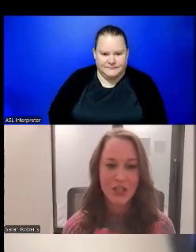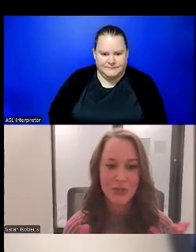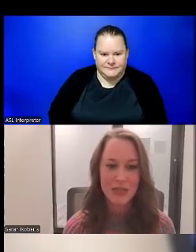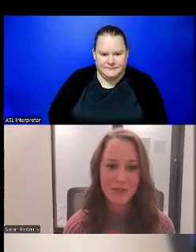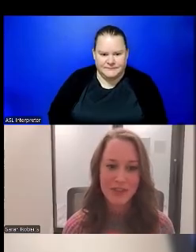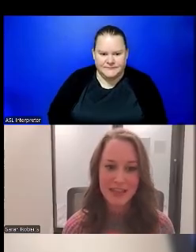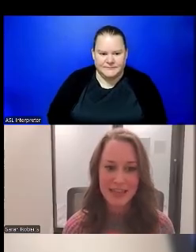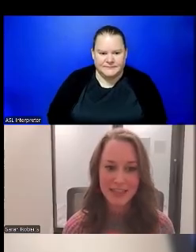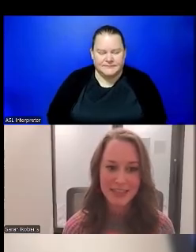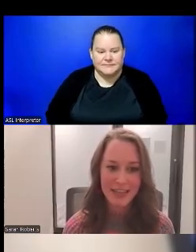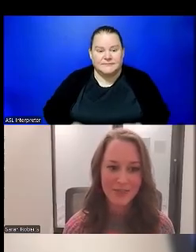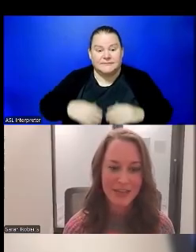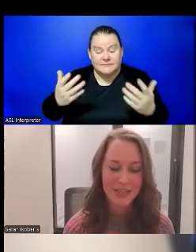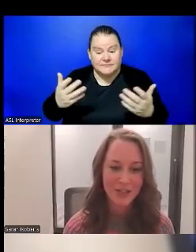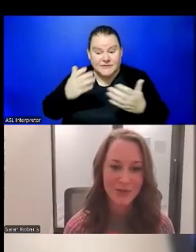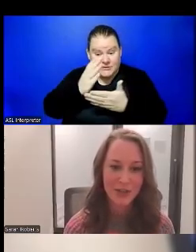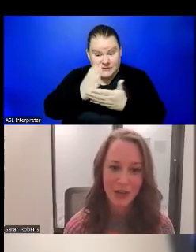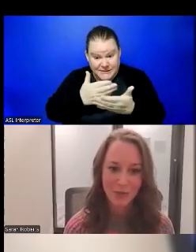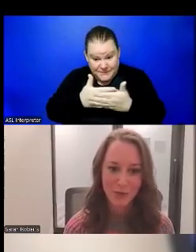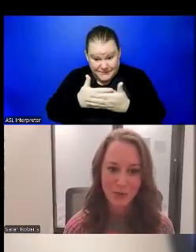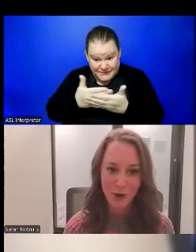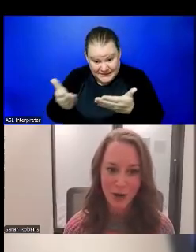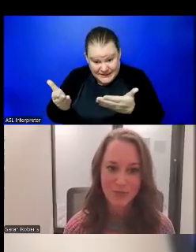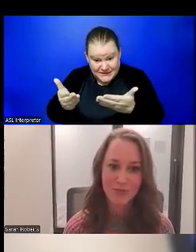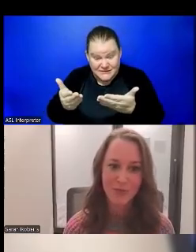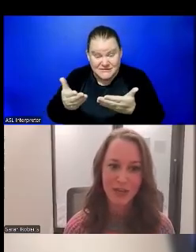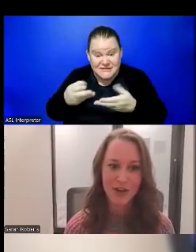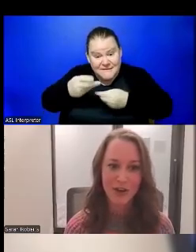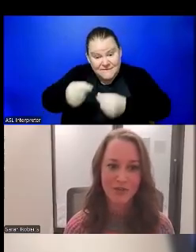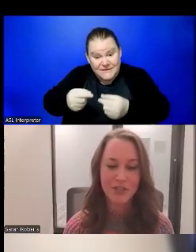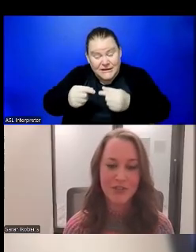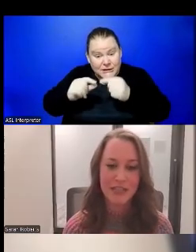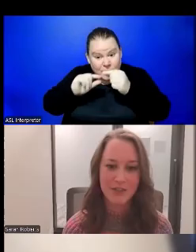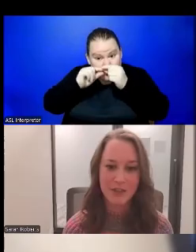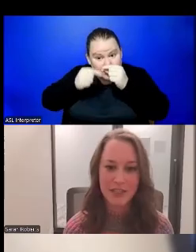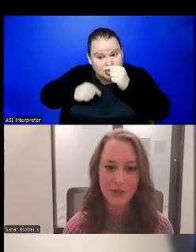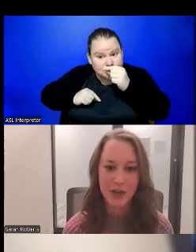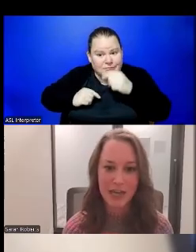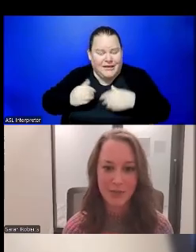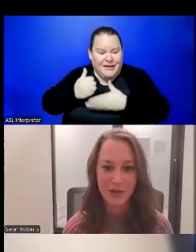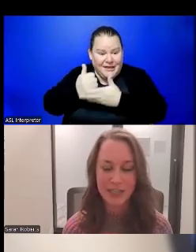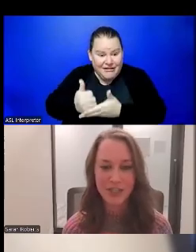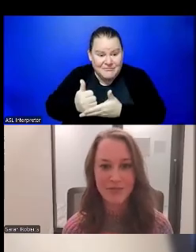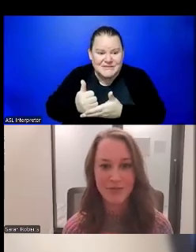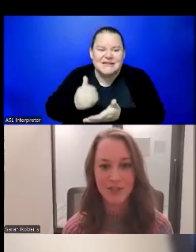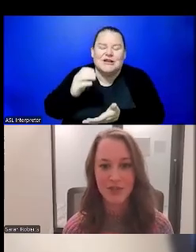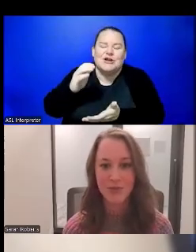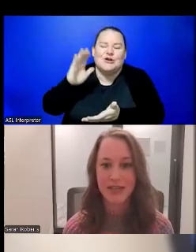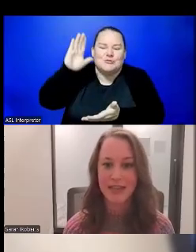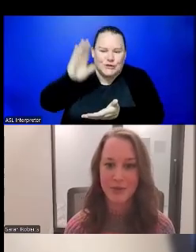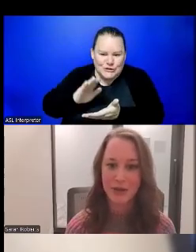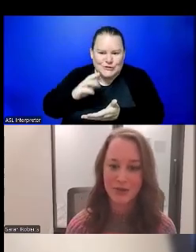So some of the things that feeding tubes are helpful for we are reducing the risk for aspiration, which is when liquid